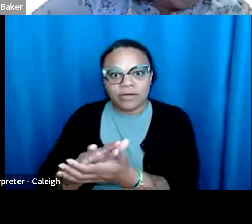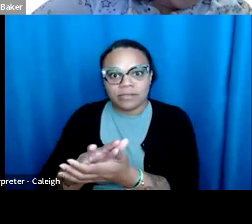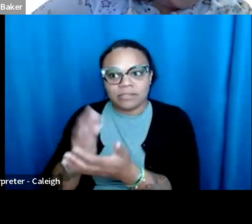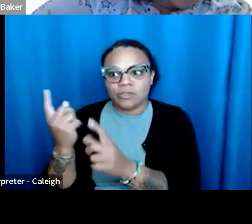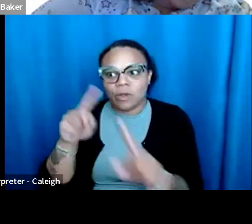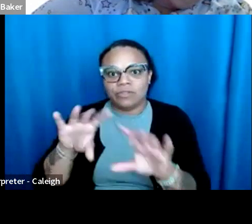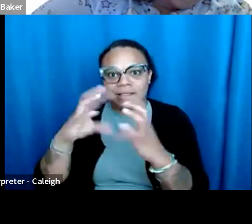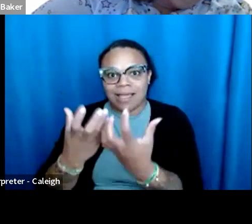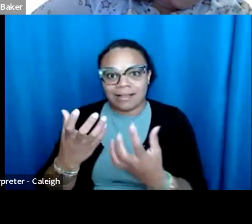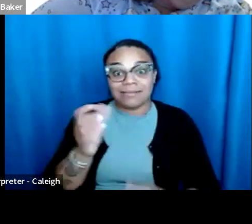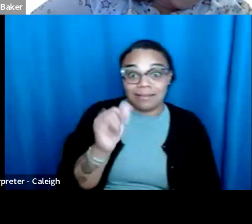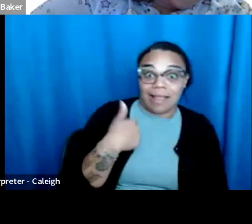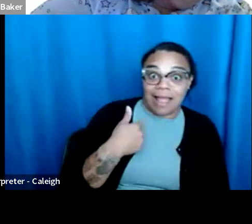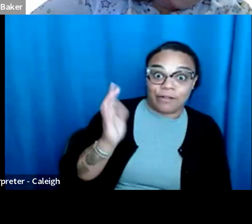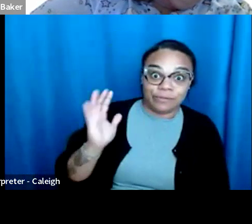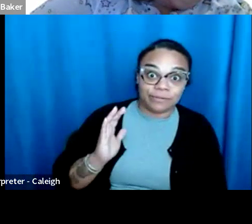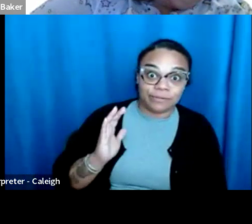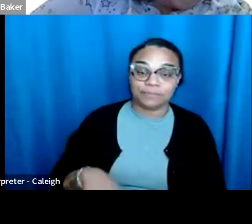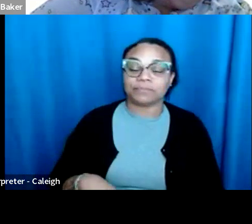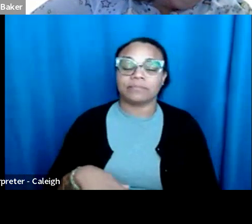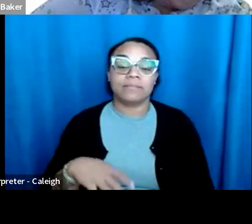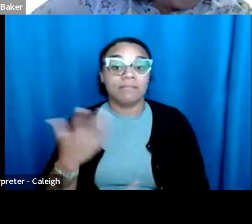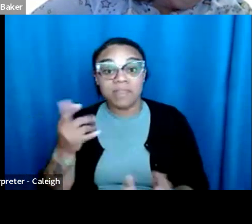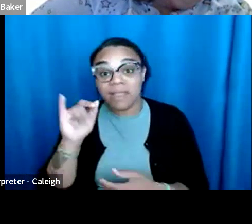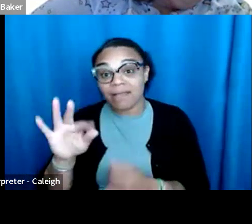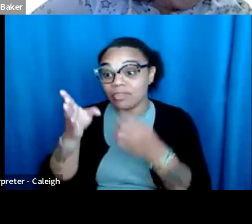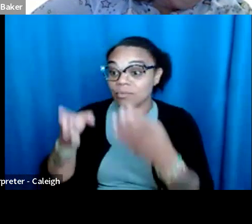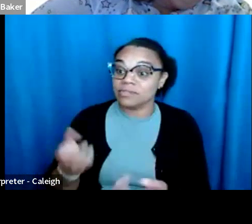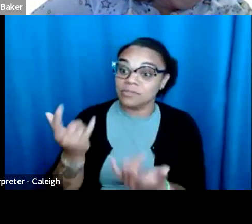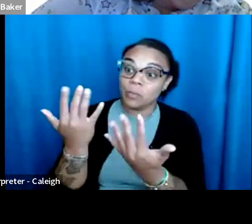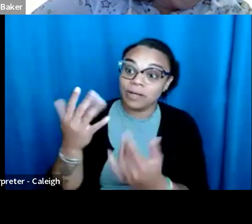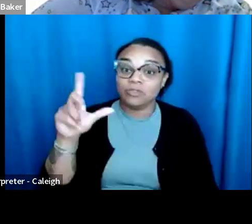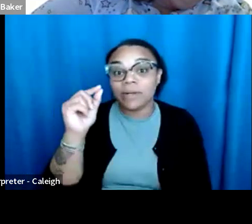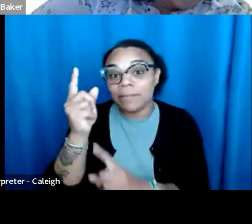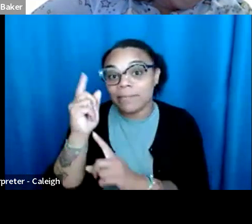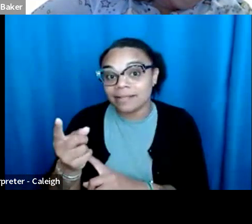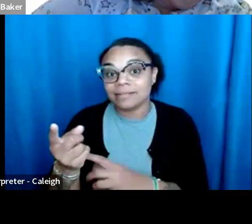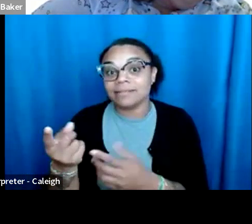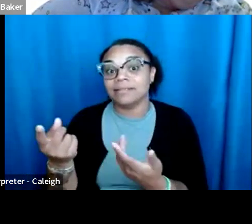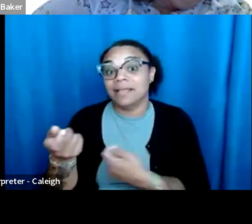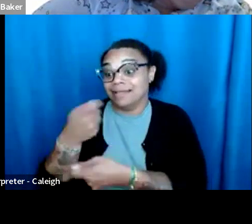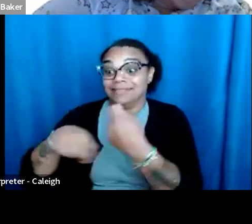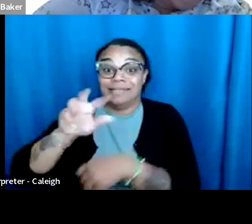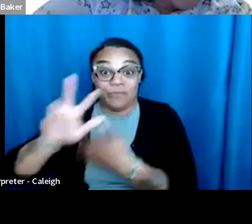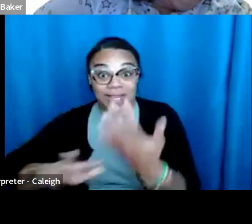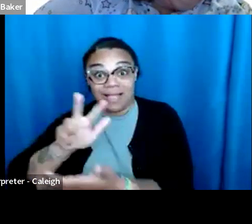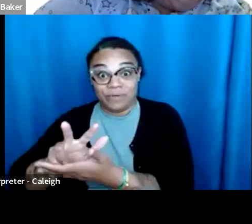Even if it means that somebody is spending 20 minutes as opposed to three hours, that's a major accomplishment.